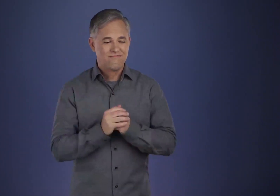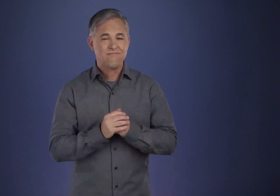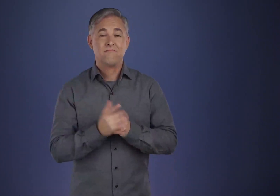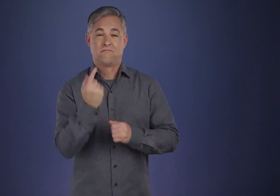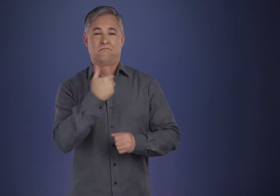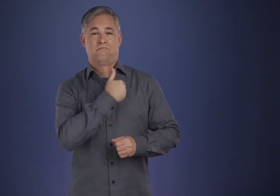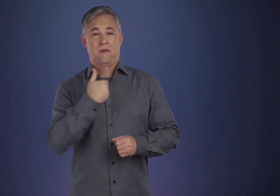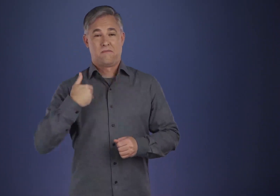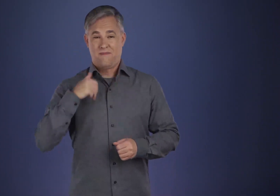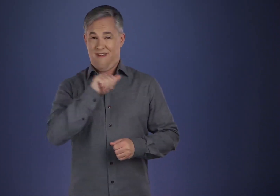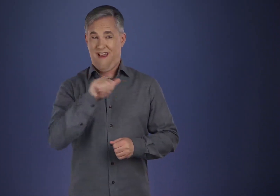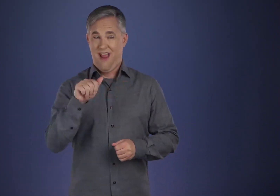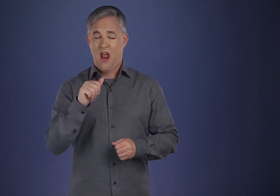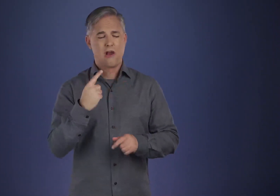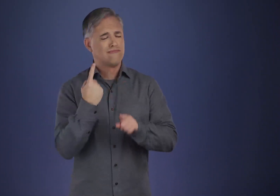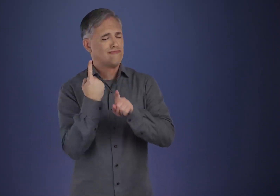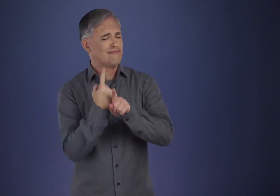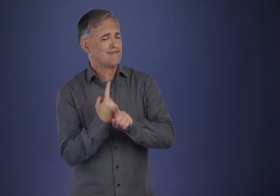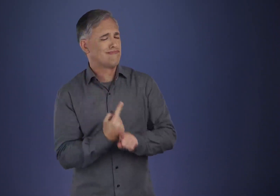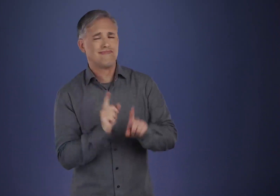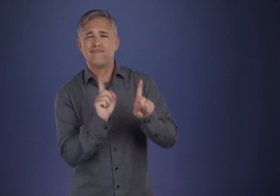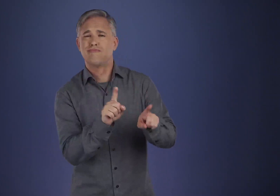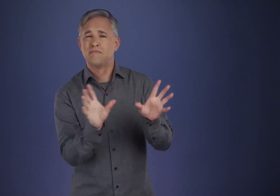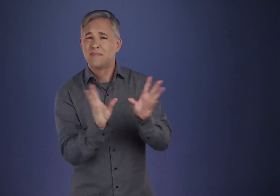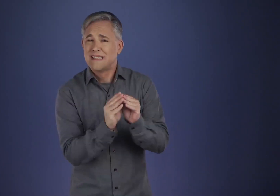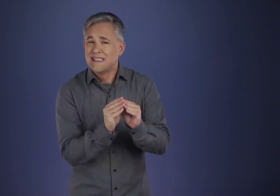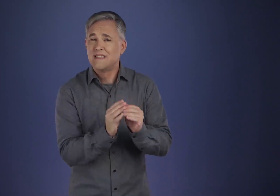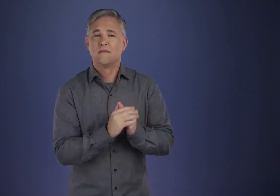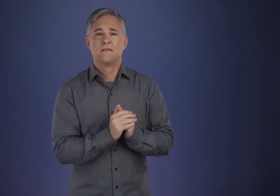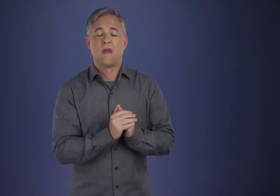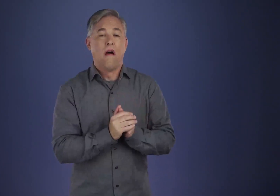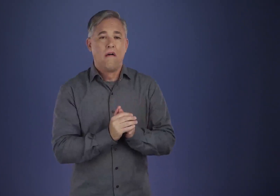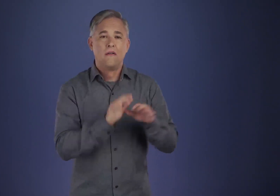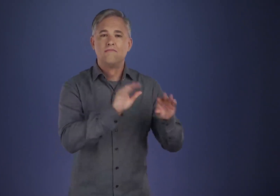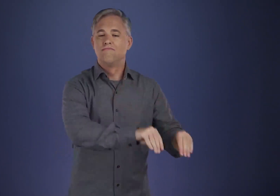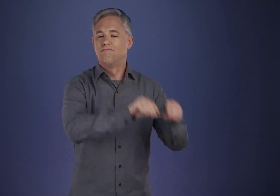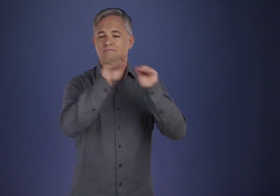John Doe, a good A.A., moves — let us say — to Middletown, U.S.A.